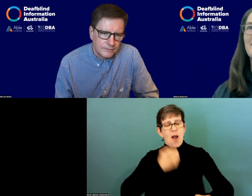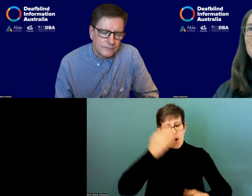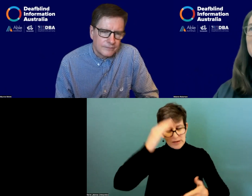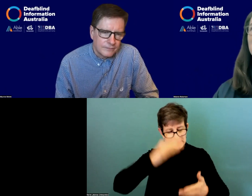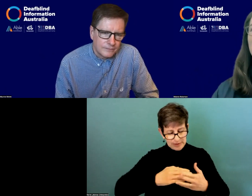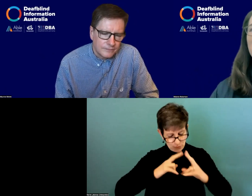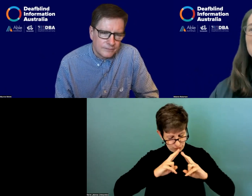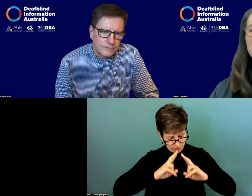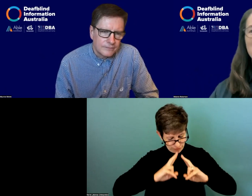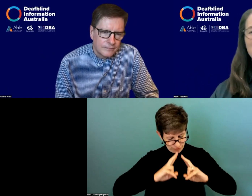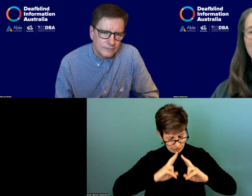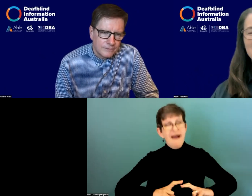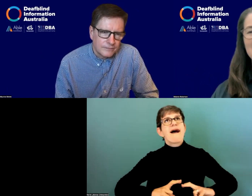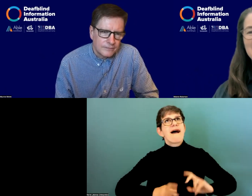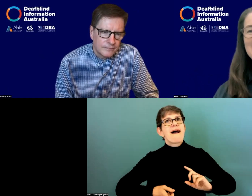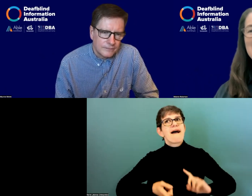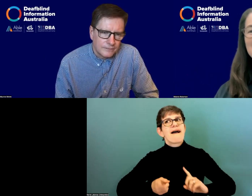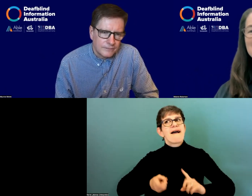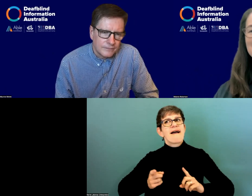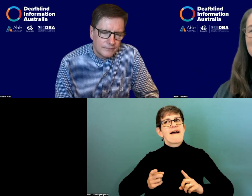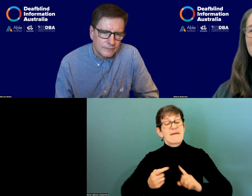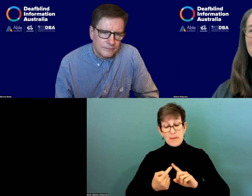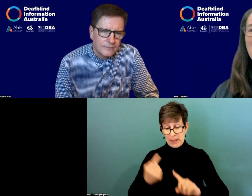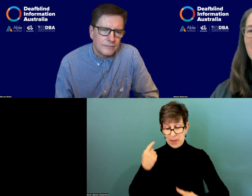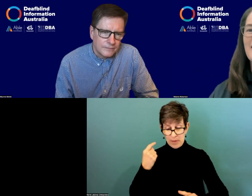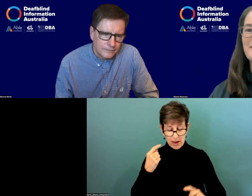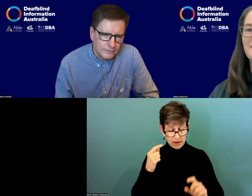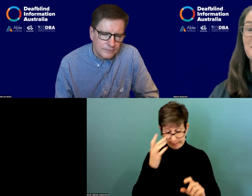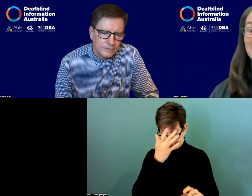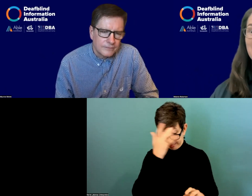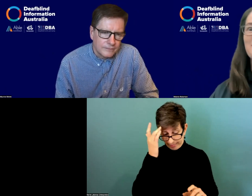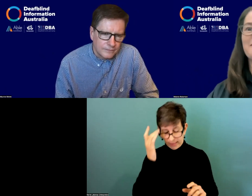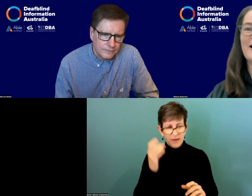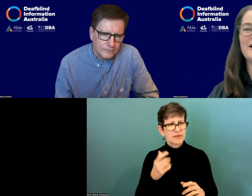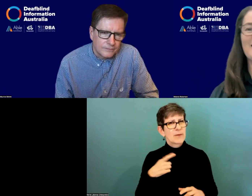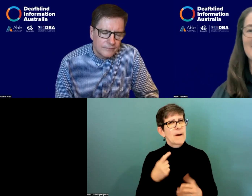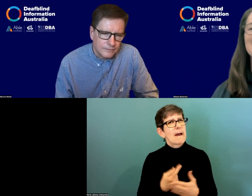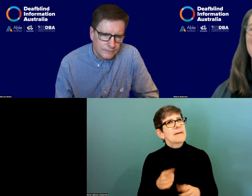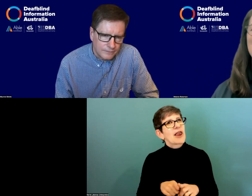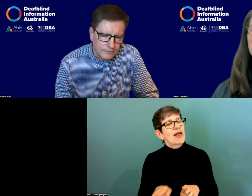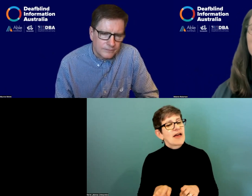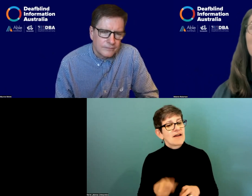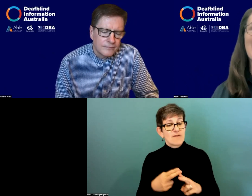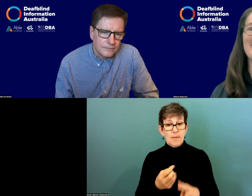back on situations that I didn't understand the outcome for myself and for my own clients.